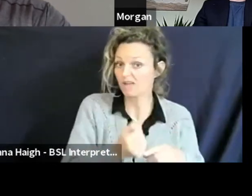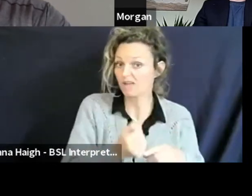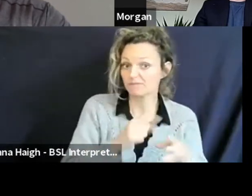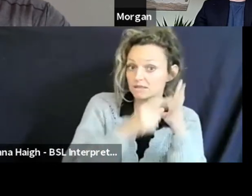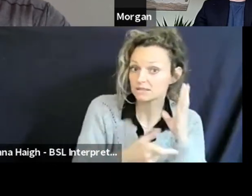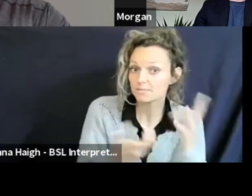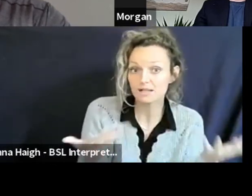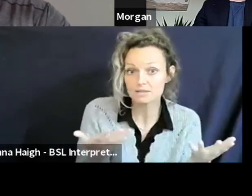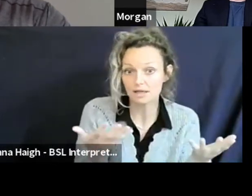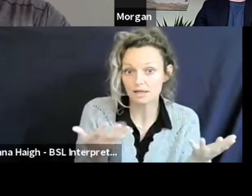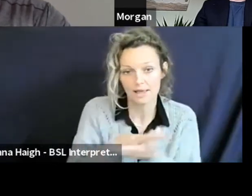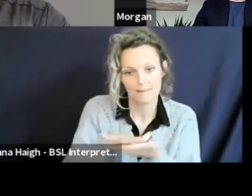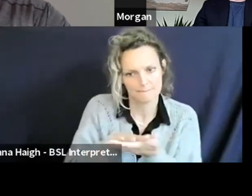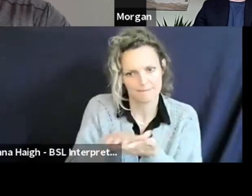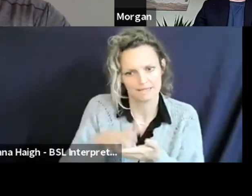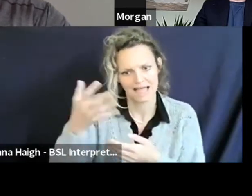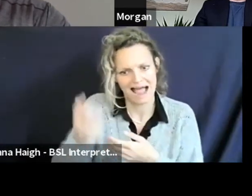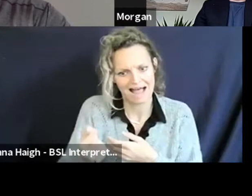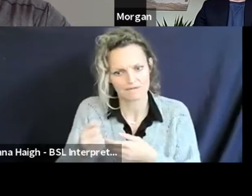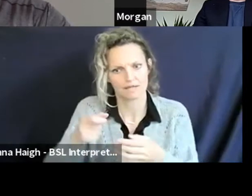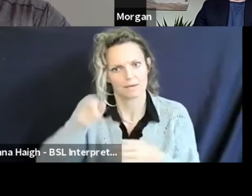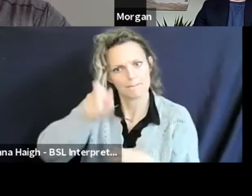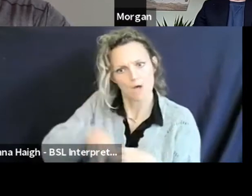Insight into our customer experience as well and what we need to do to better serve our customers.